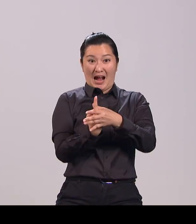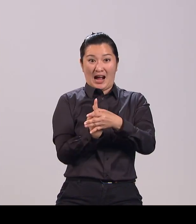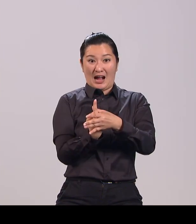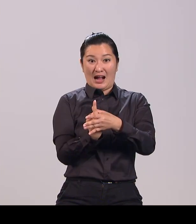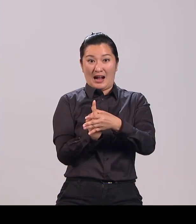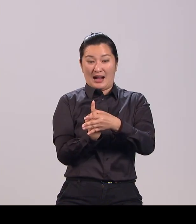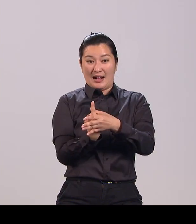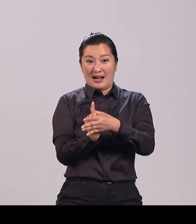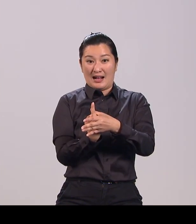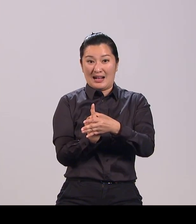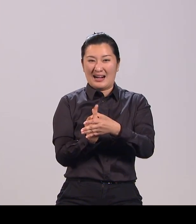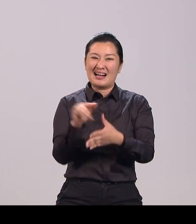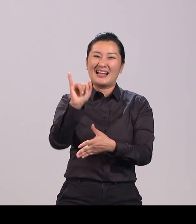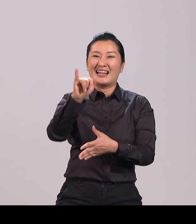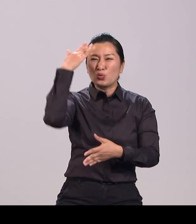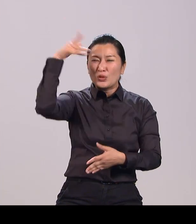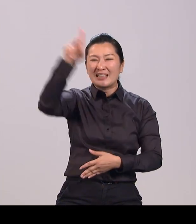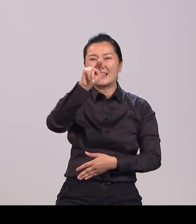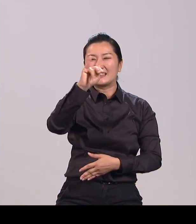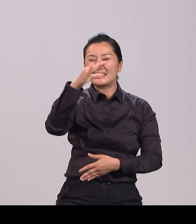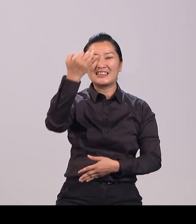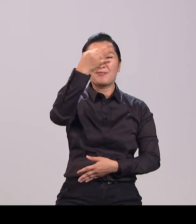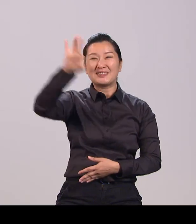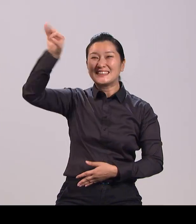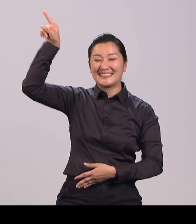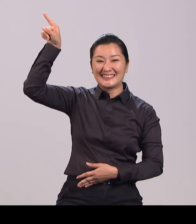like what happened in Nice, where the truck driver was a French.